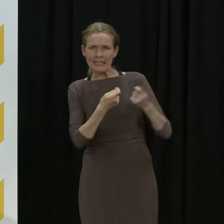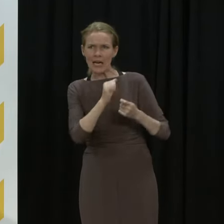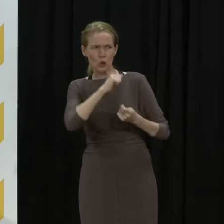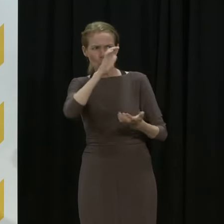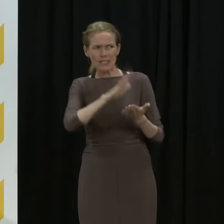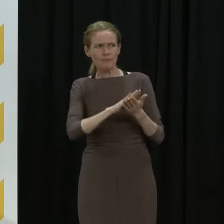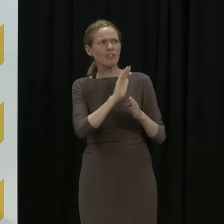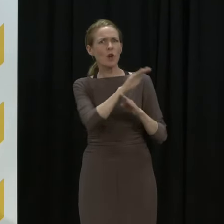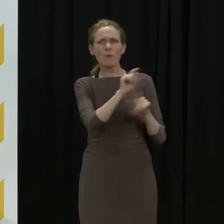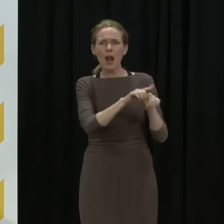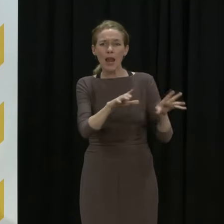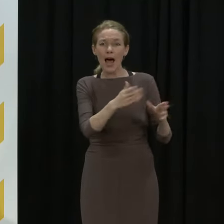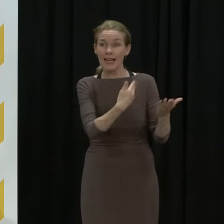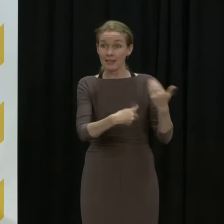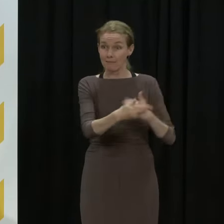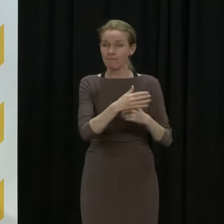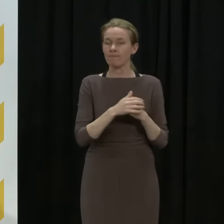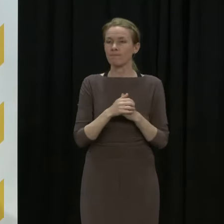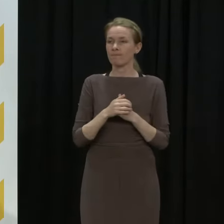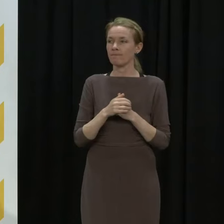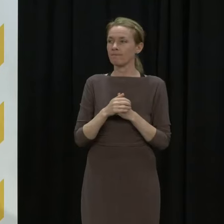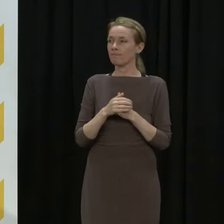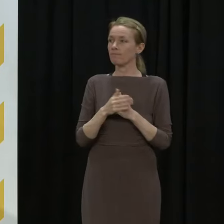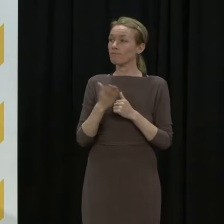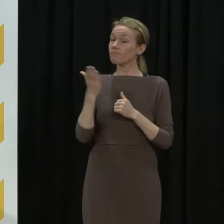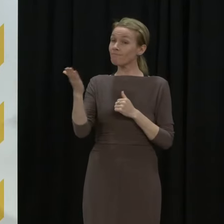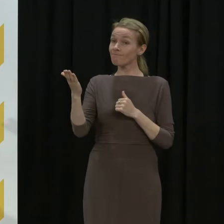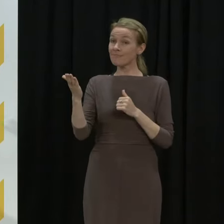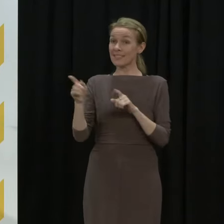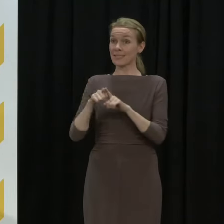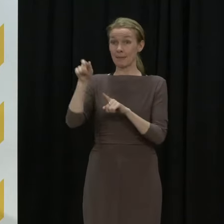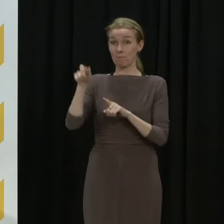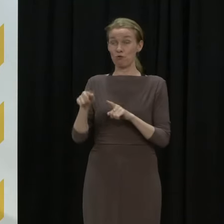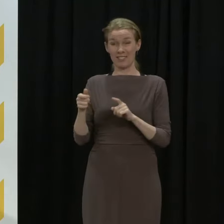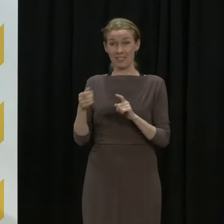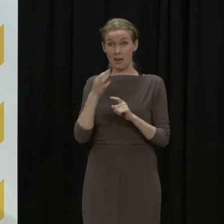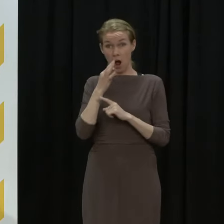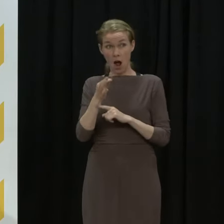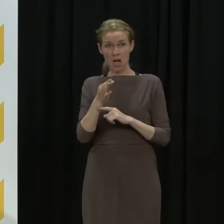many of whom have operations overseas and have experiences. One thing we want to get is the